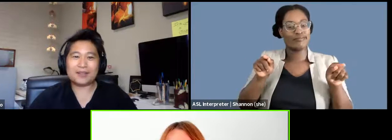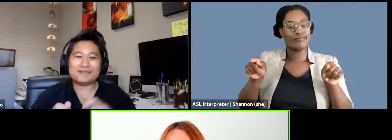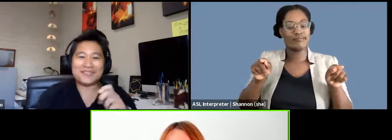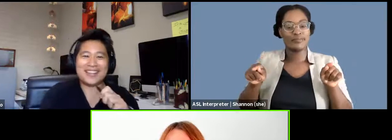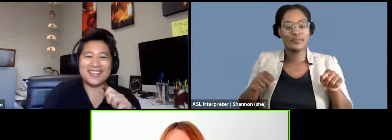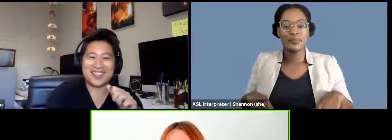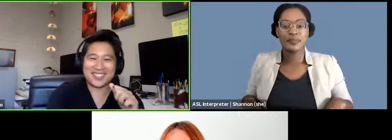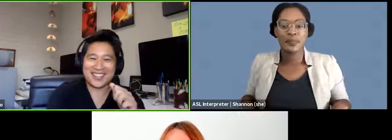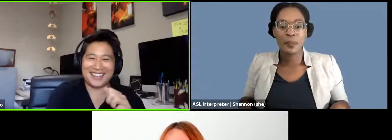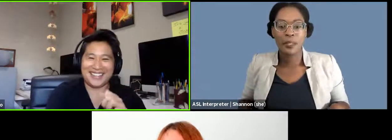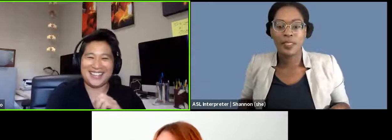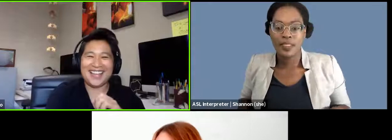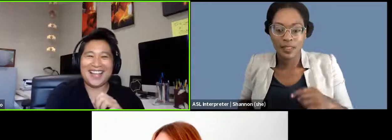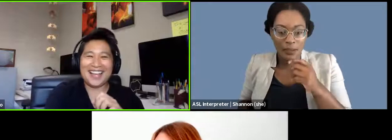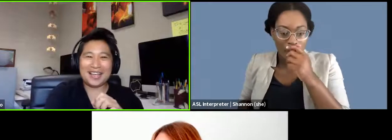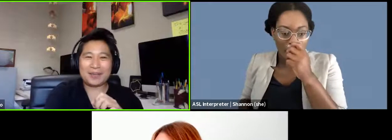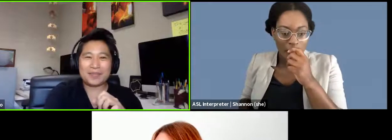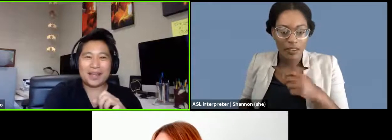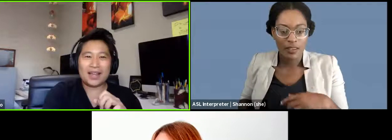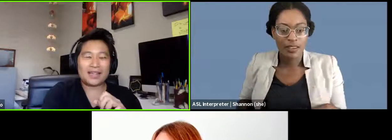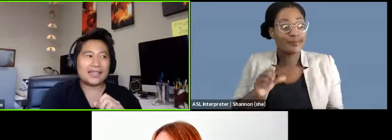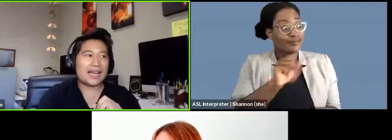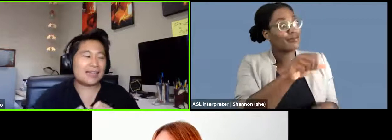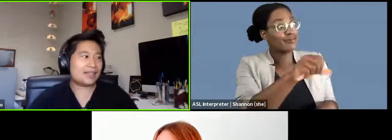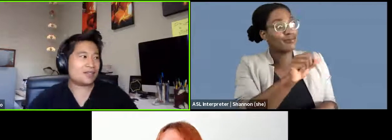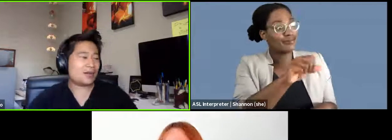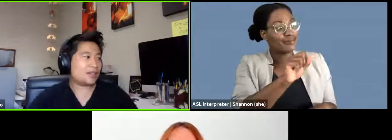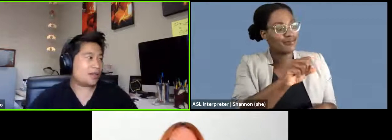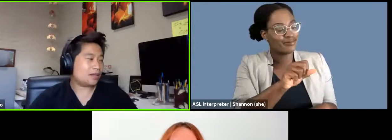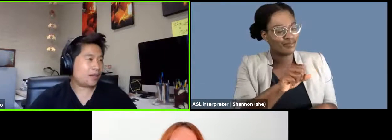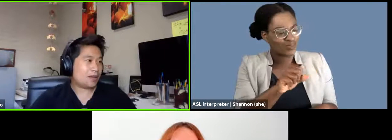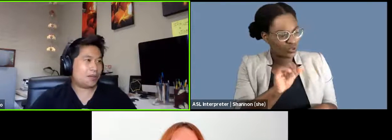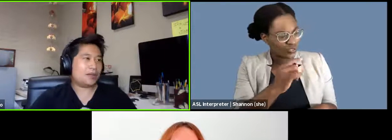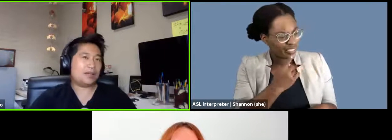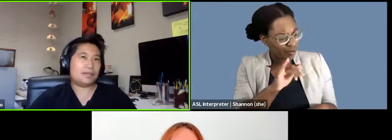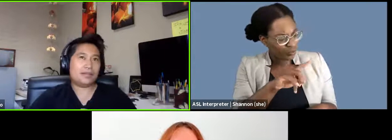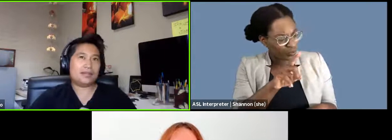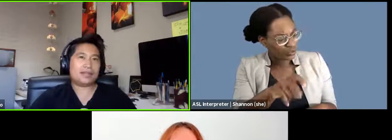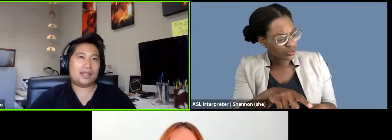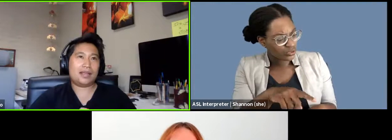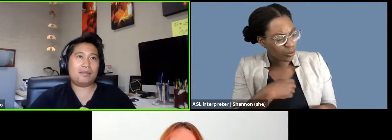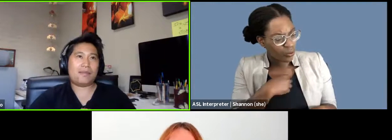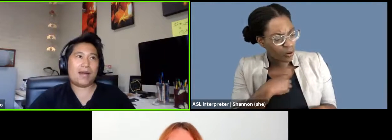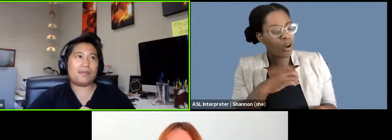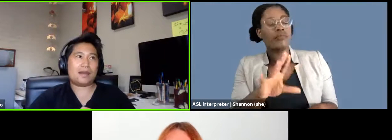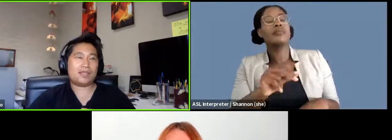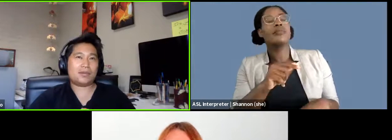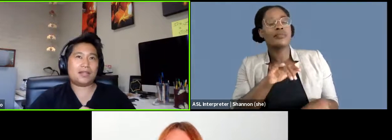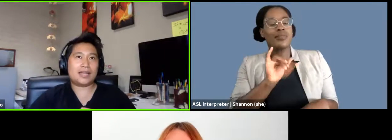Oh, there’s not. I think that's right though. A lot of people, thinking back about the experience